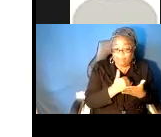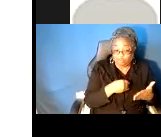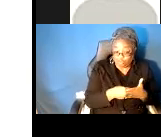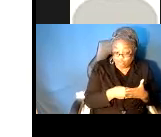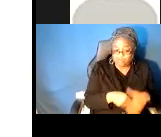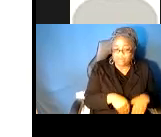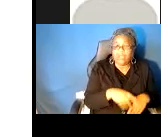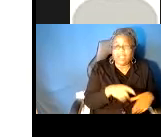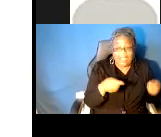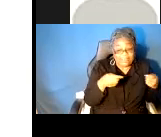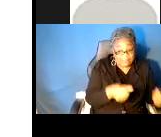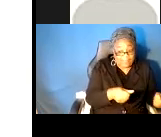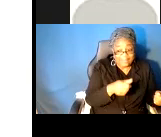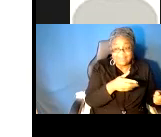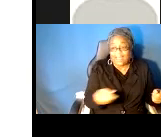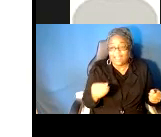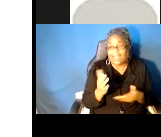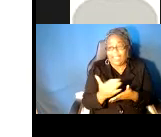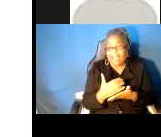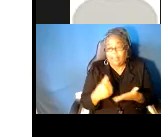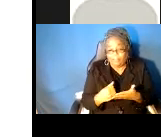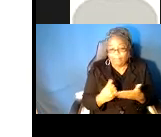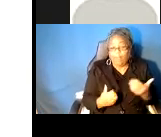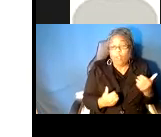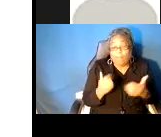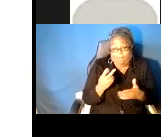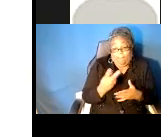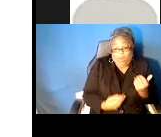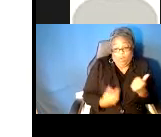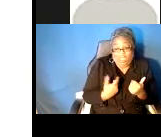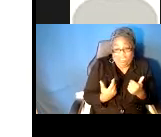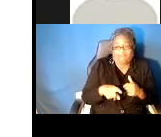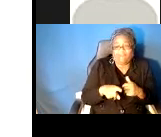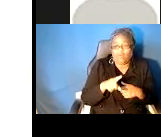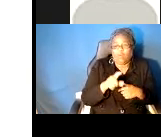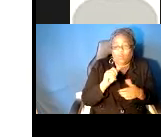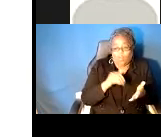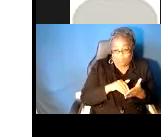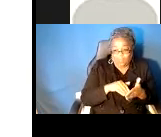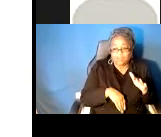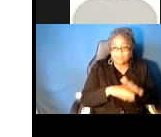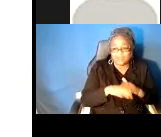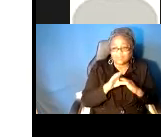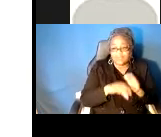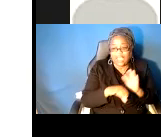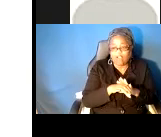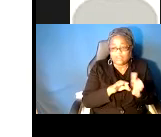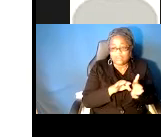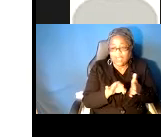both of which will have a 1,000 character maximum count. I will note that the character limit